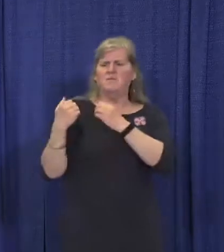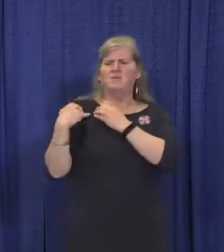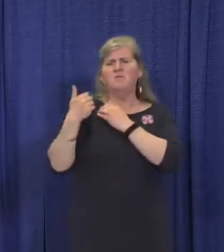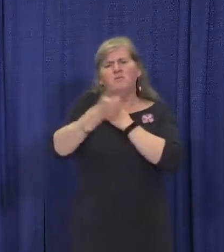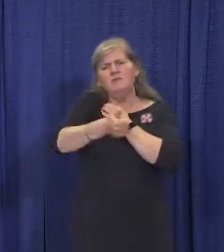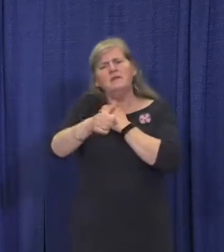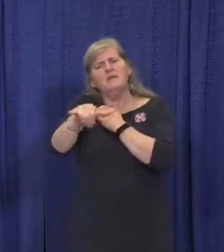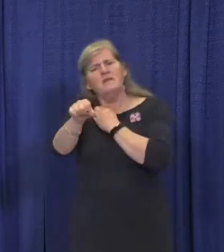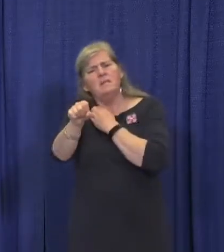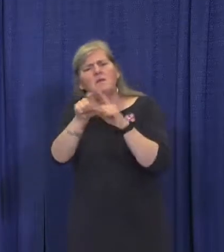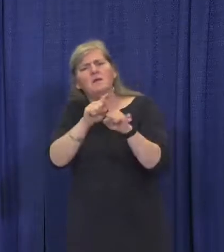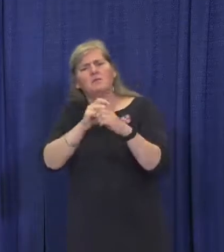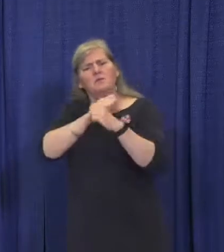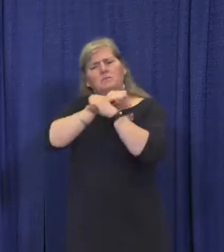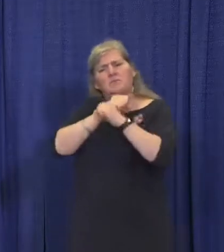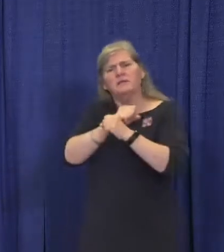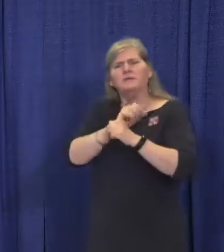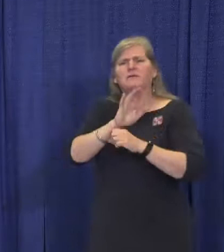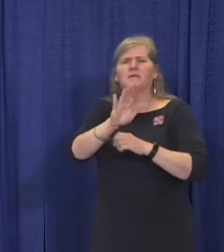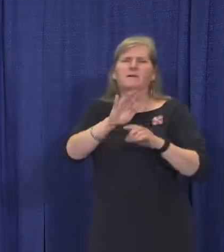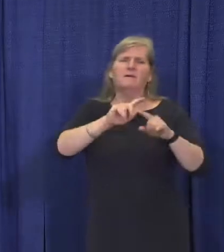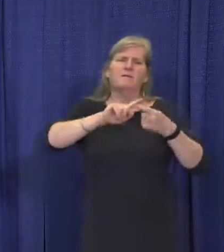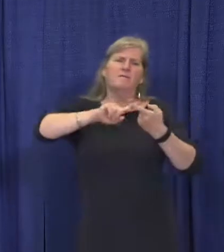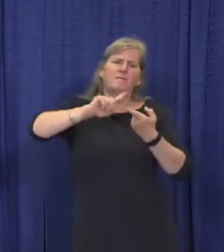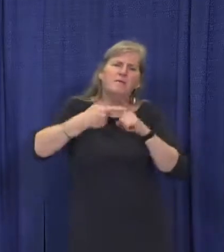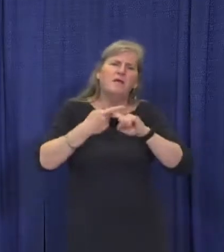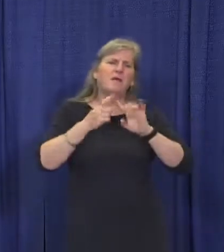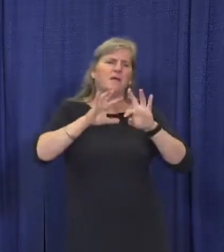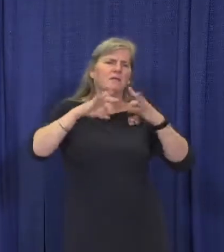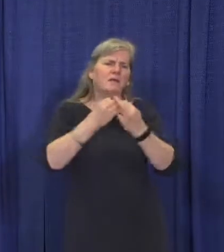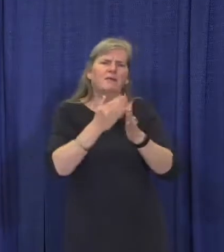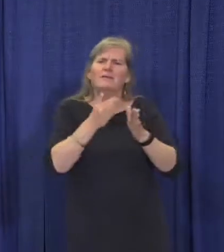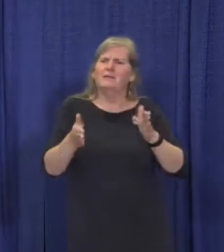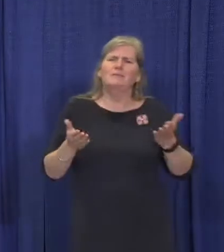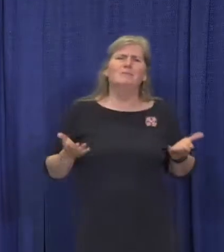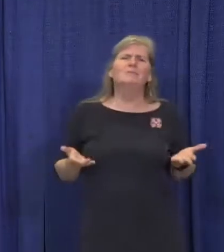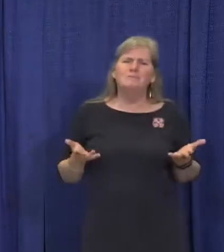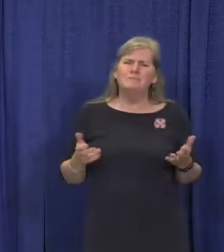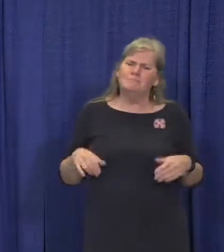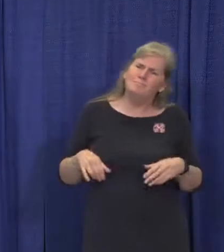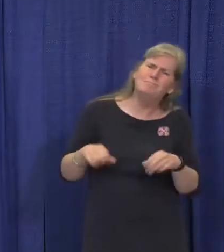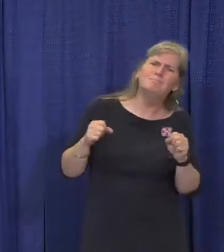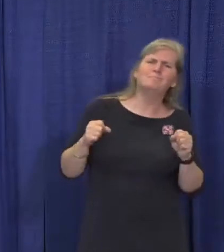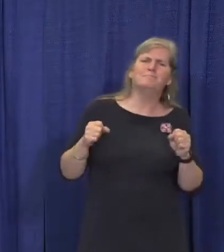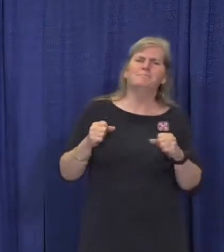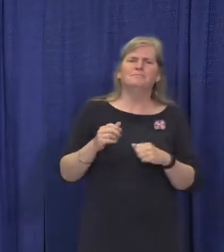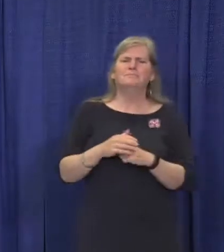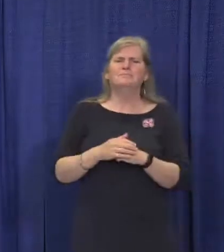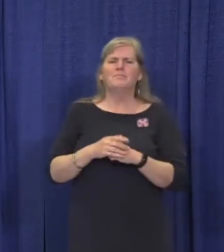just to protect yourself, they are protect your family and friends and neighbours.